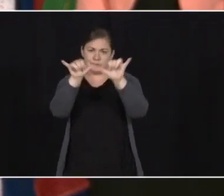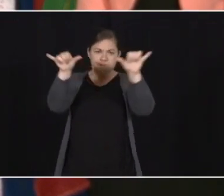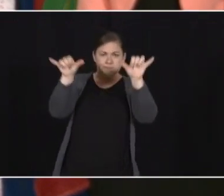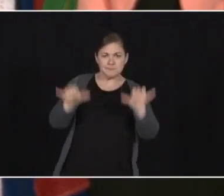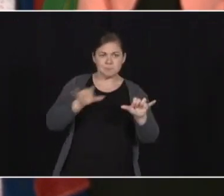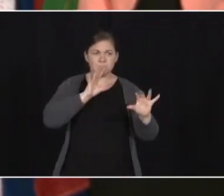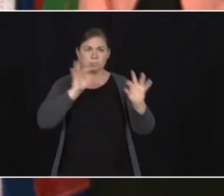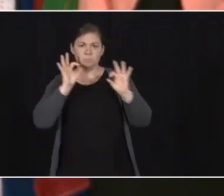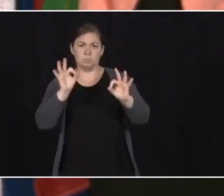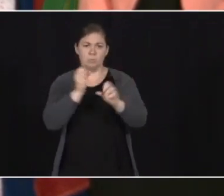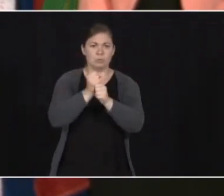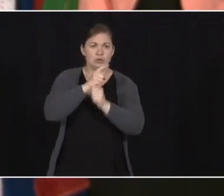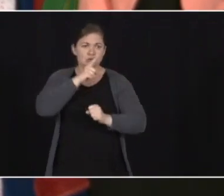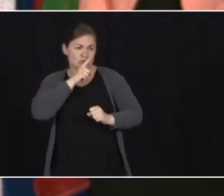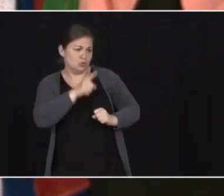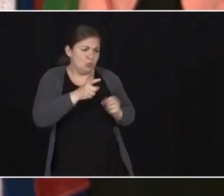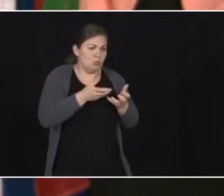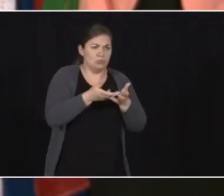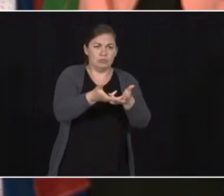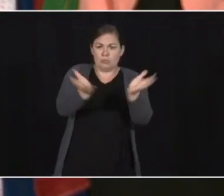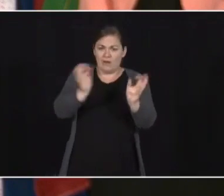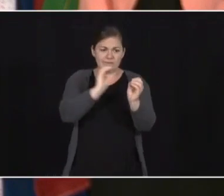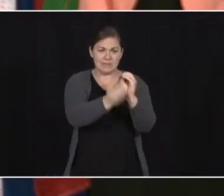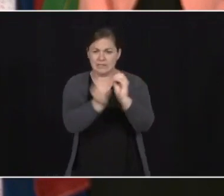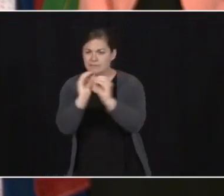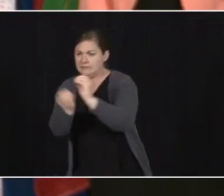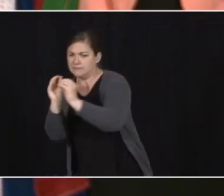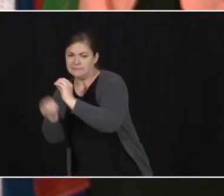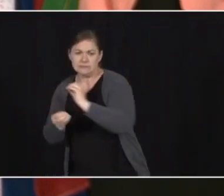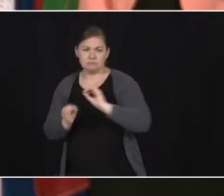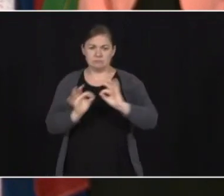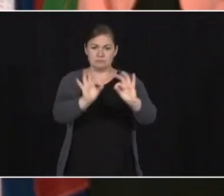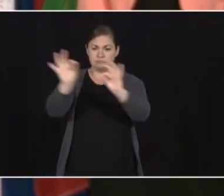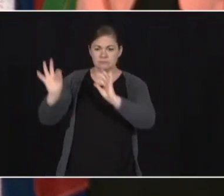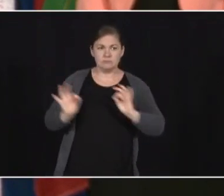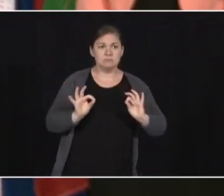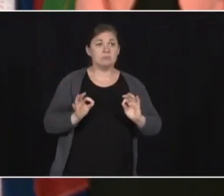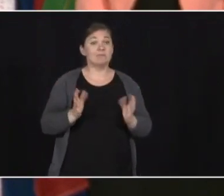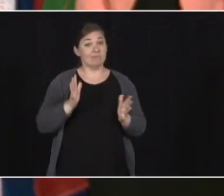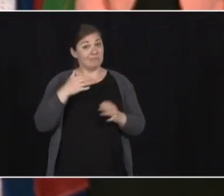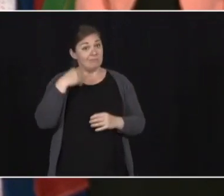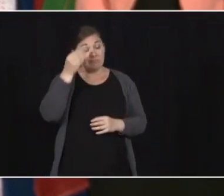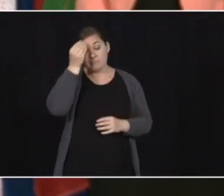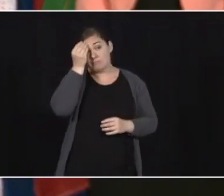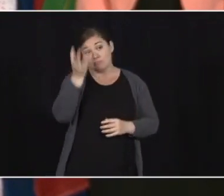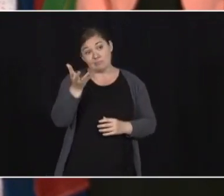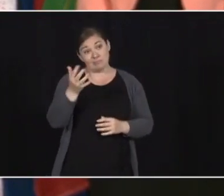As I have always said, Sean, I inherited the system. The buck stops with me.